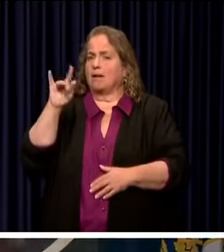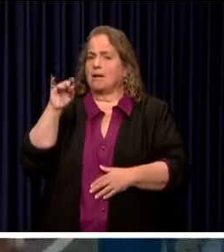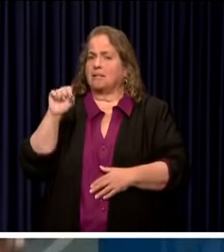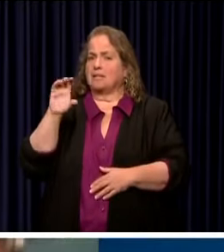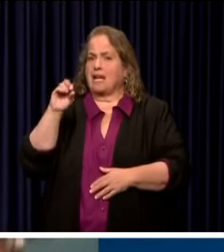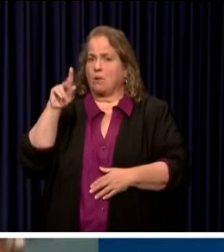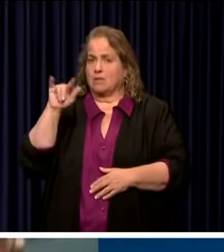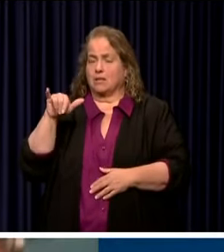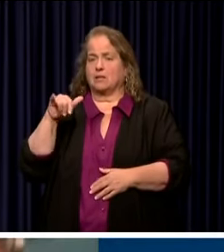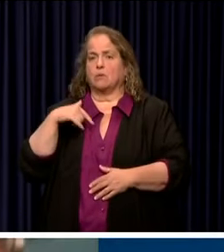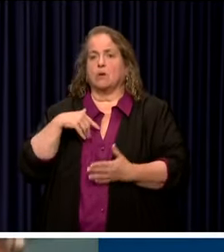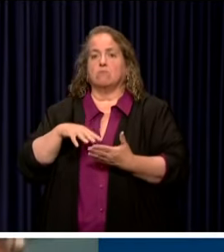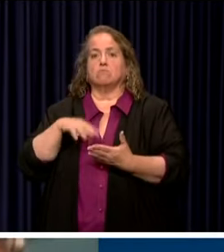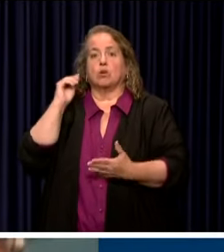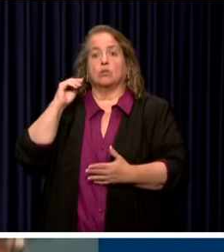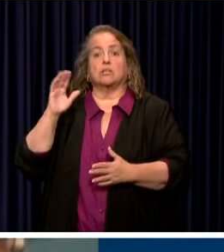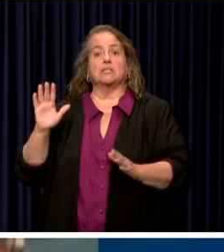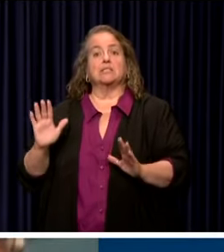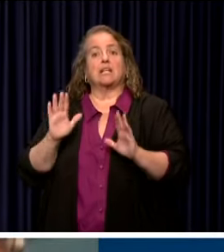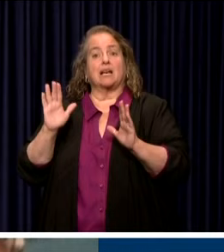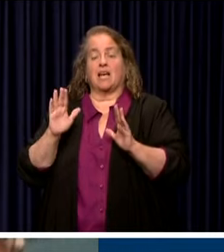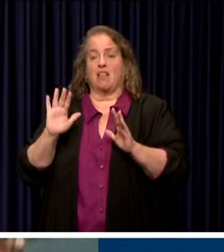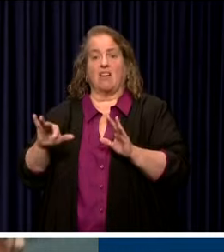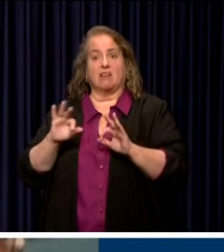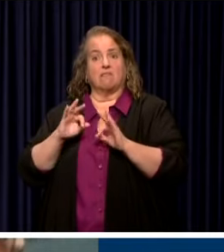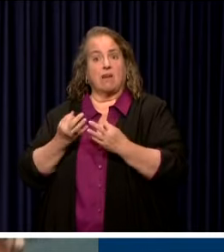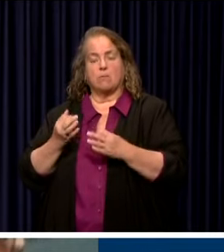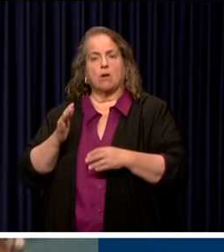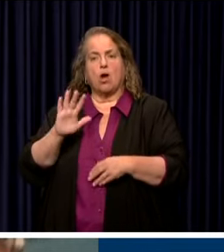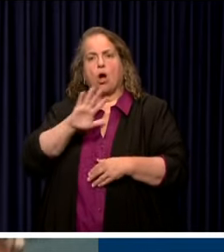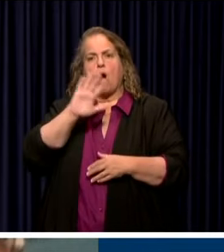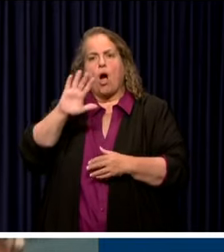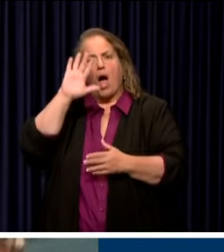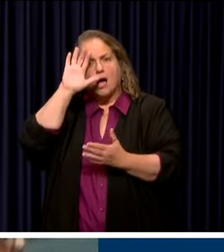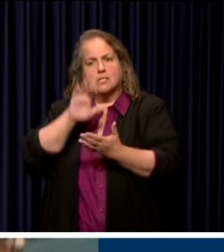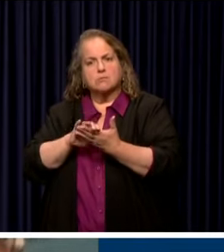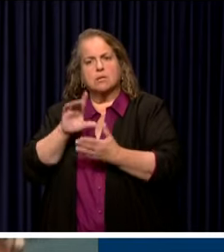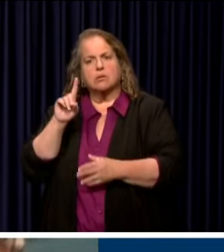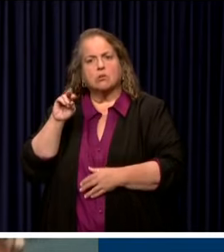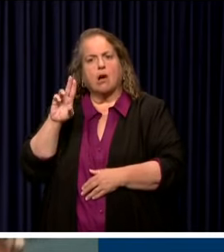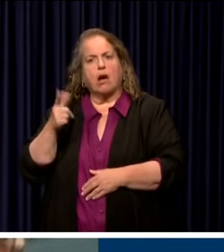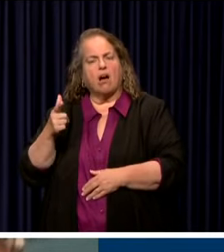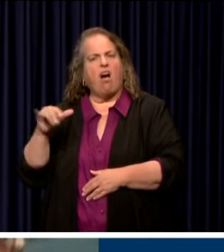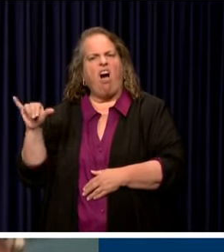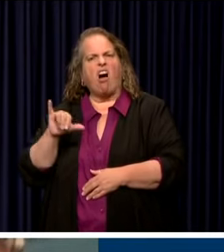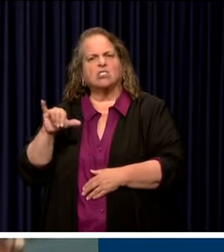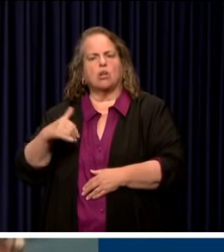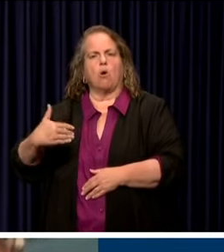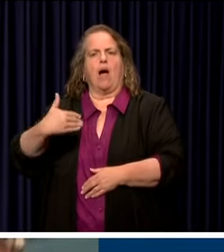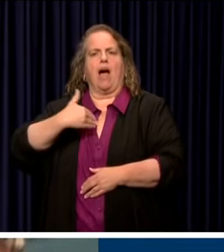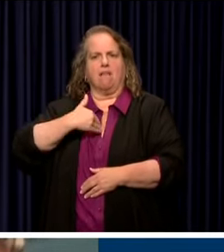FAVORITE VETERAN." FOR DOUG AND FOR FRIEDA, FORE THEIR FAMILY AND ALL OF OUR KENTUCKY FAMILIES THAT ARE